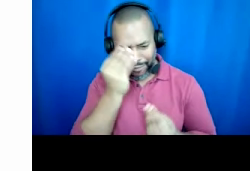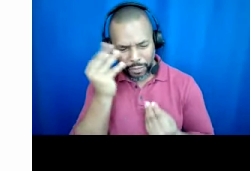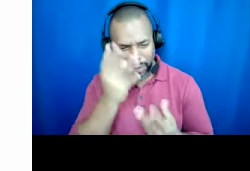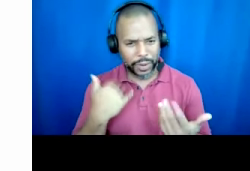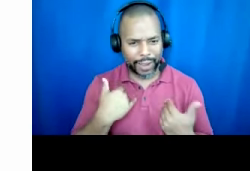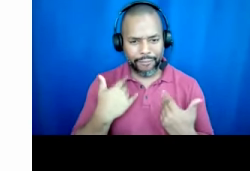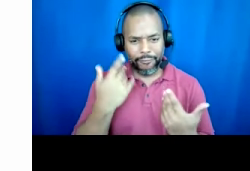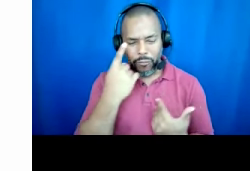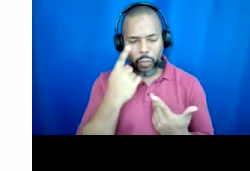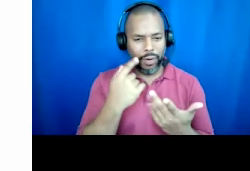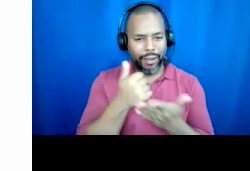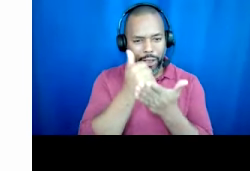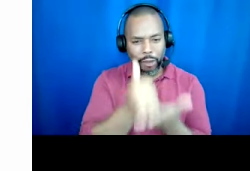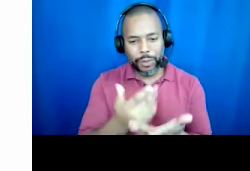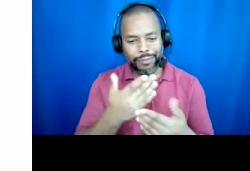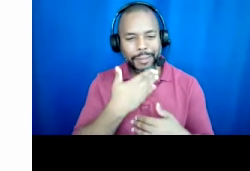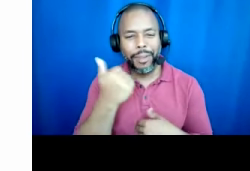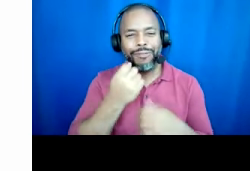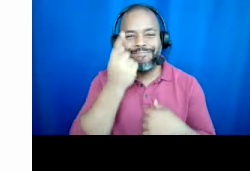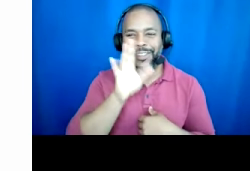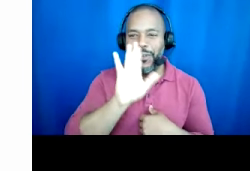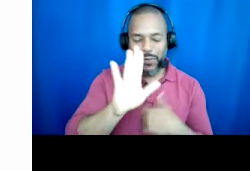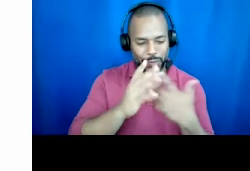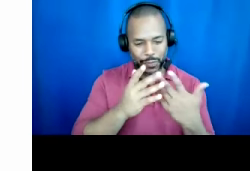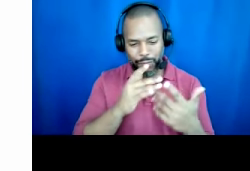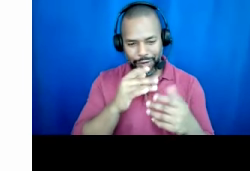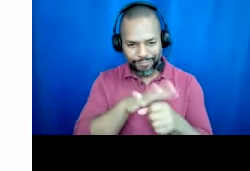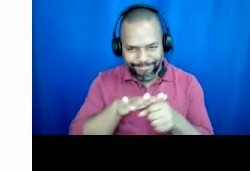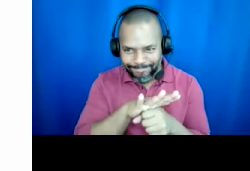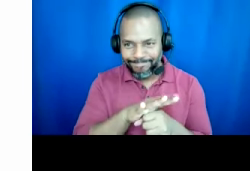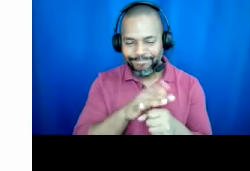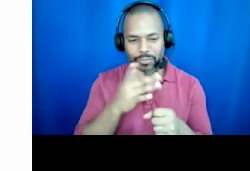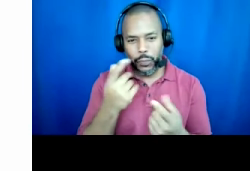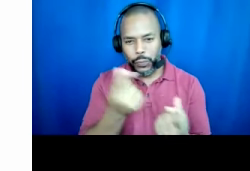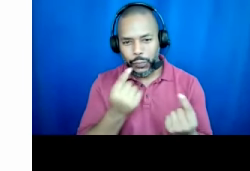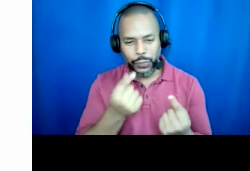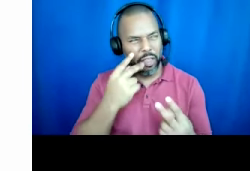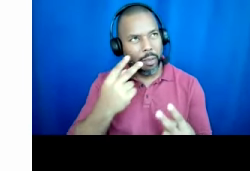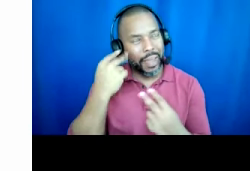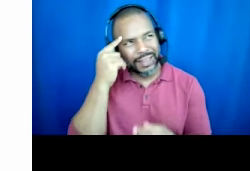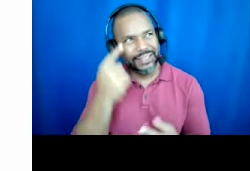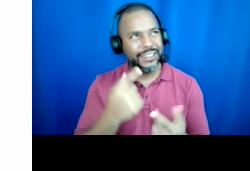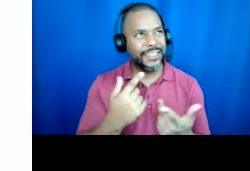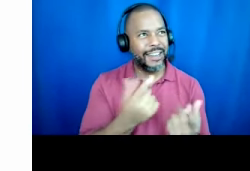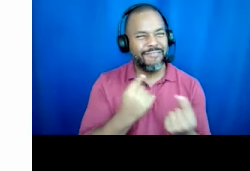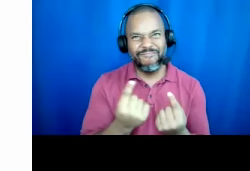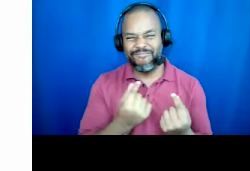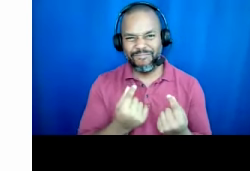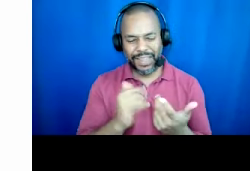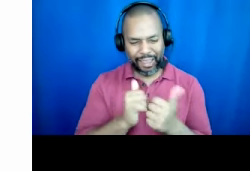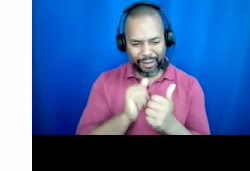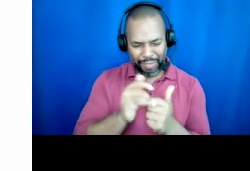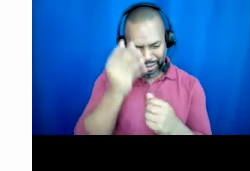what's happening in your areas, to reflect on that data, and to think about how that information is helping you